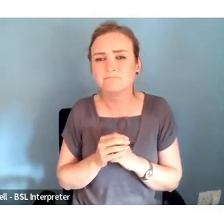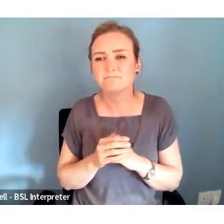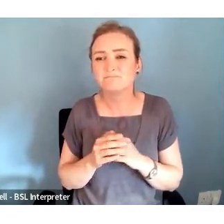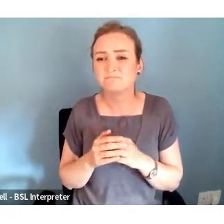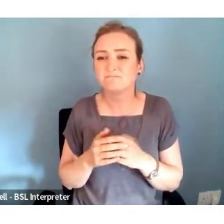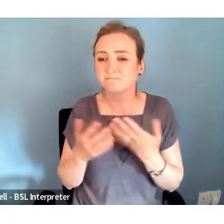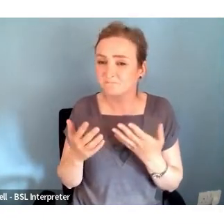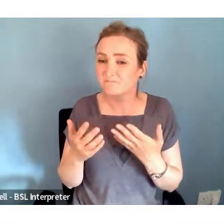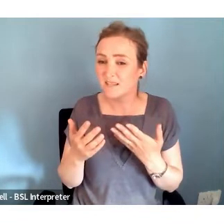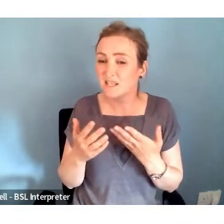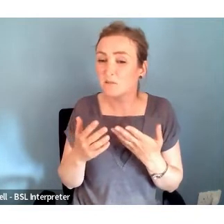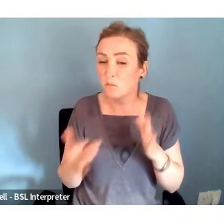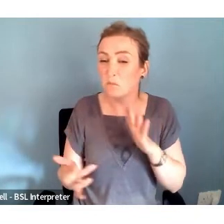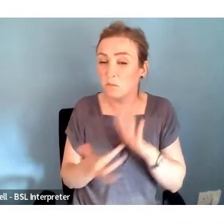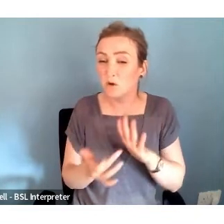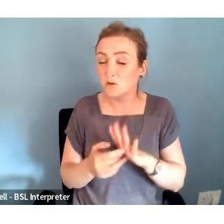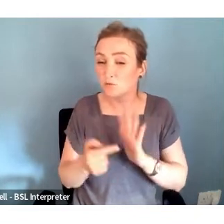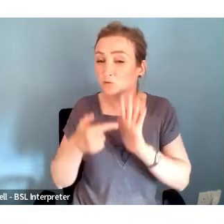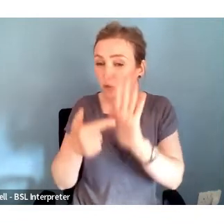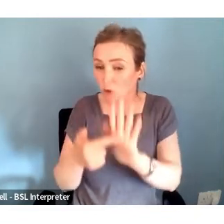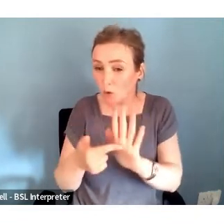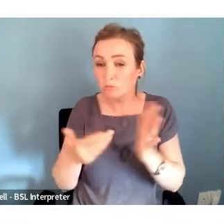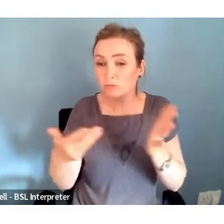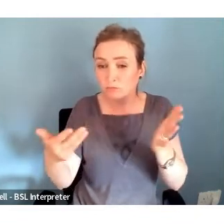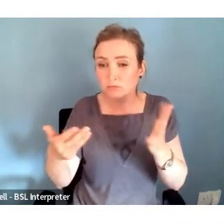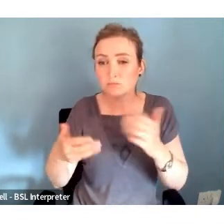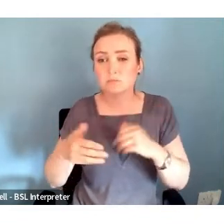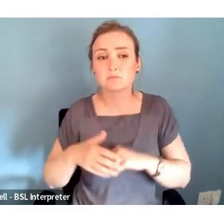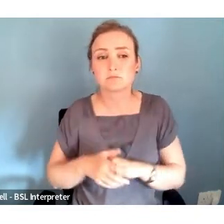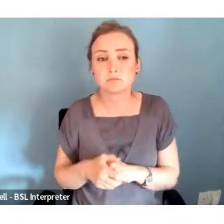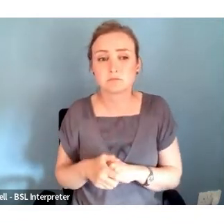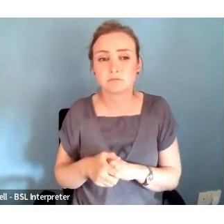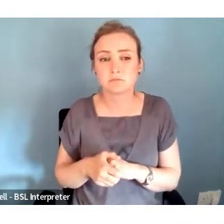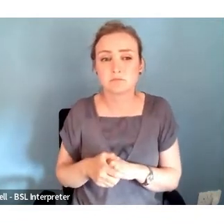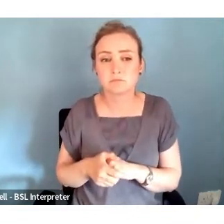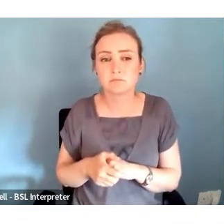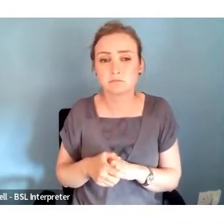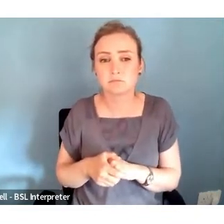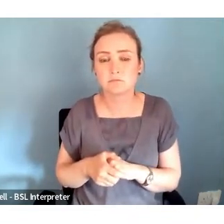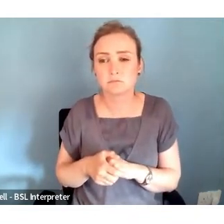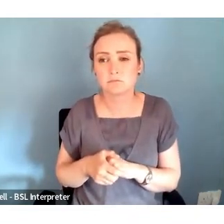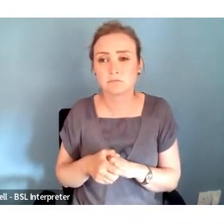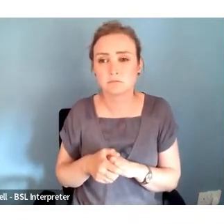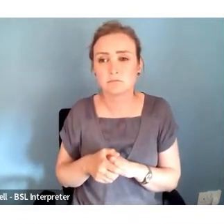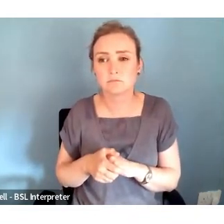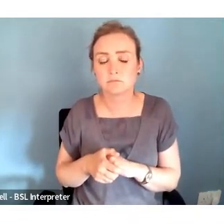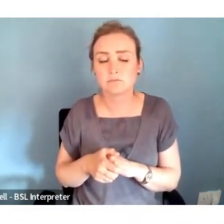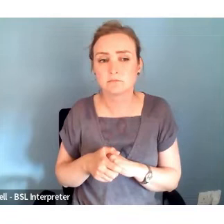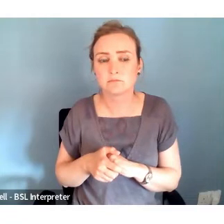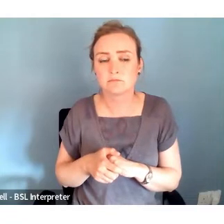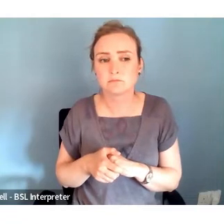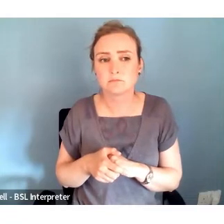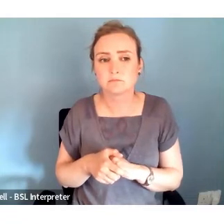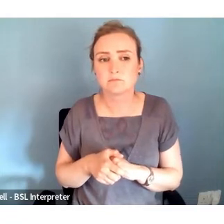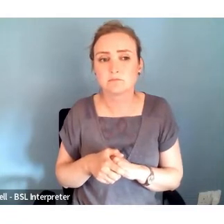prominent in the advert. And again, going back to what we were talking about with the job description